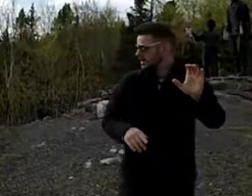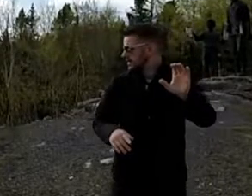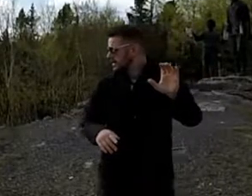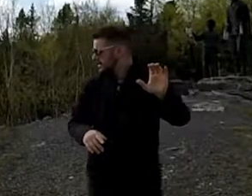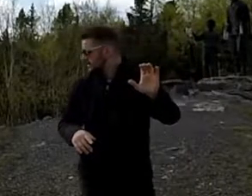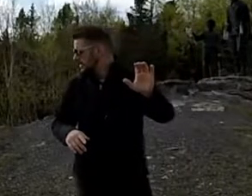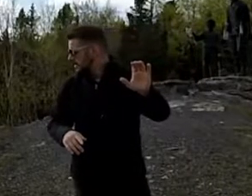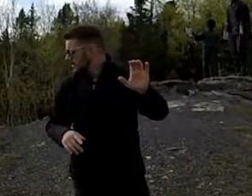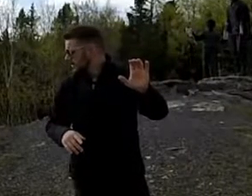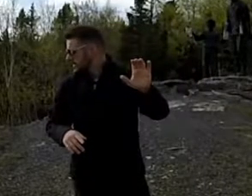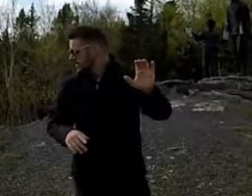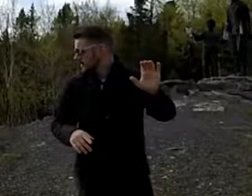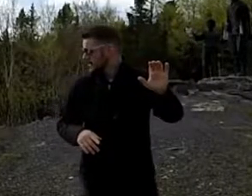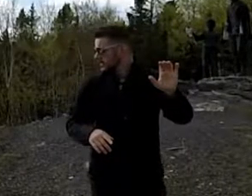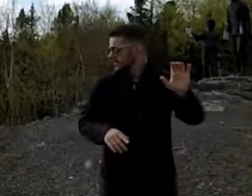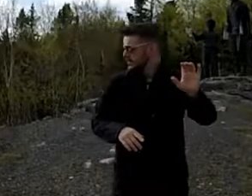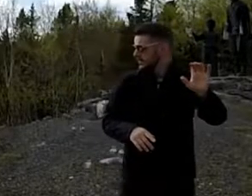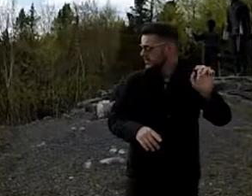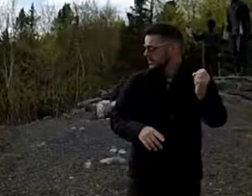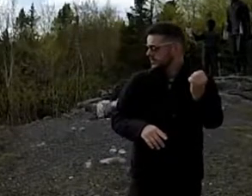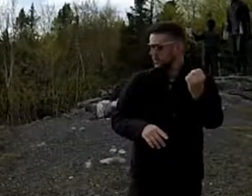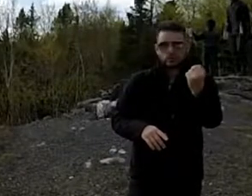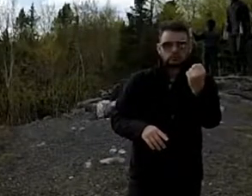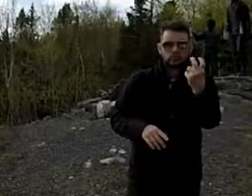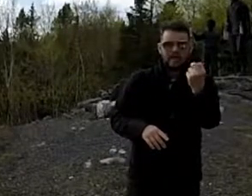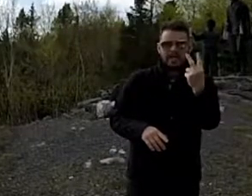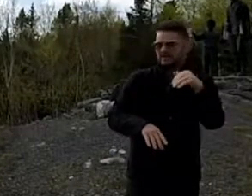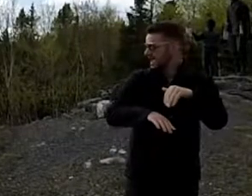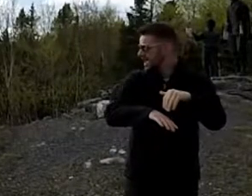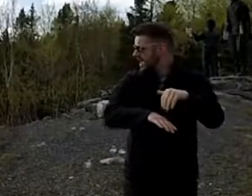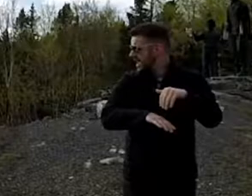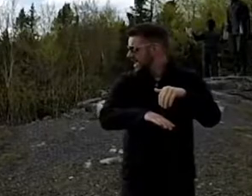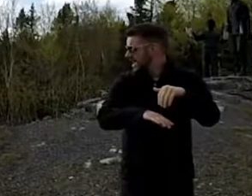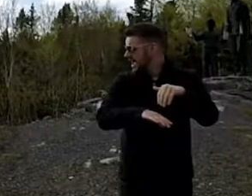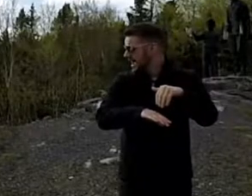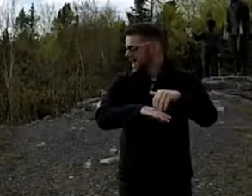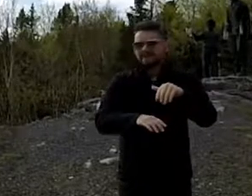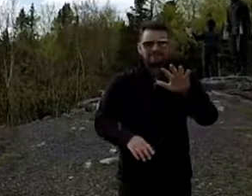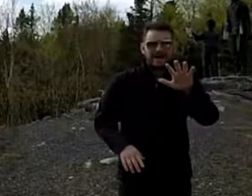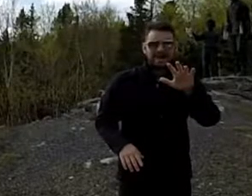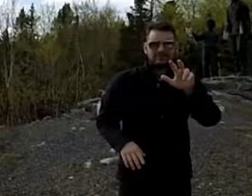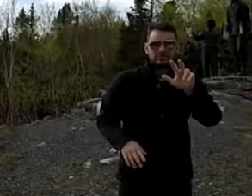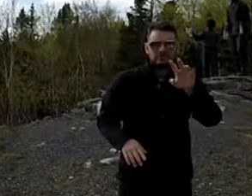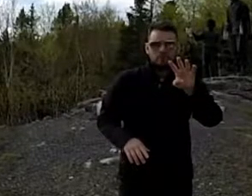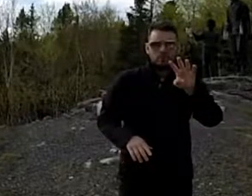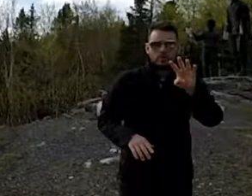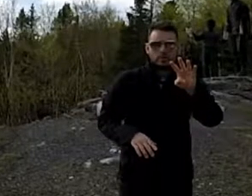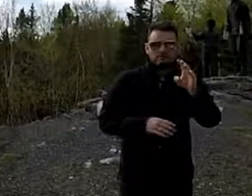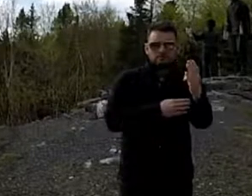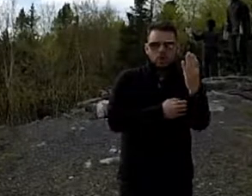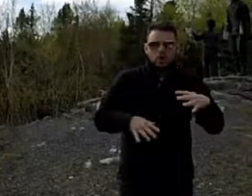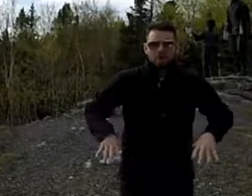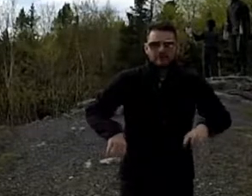In the early morning on December 12 at 5:34 Newfoundland time,